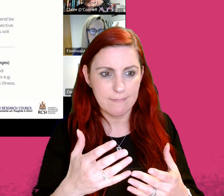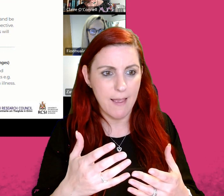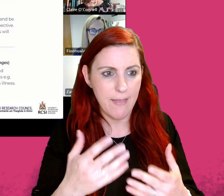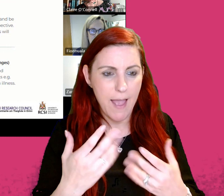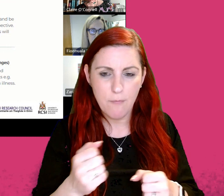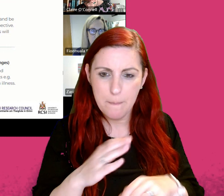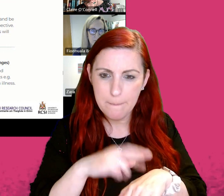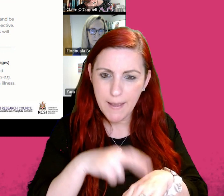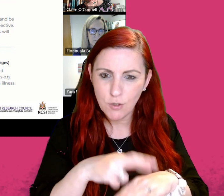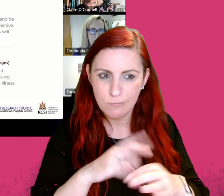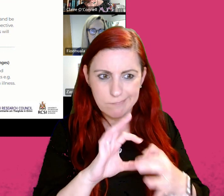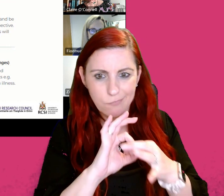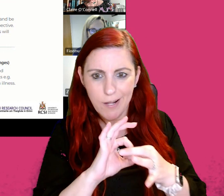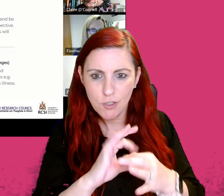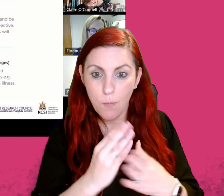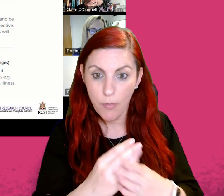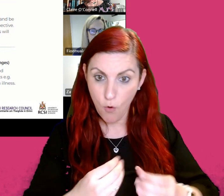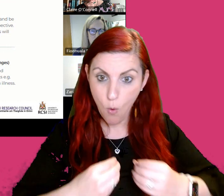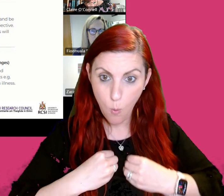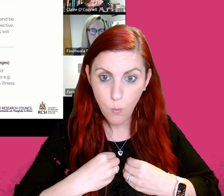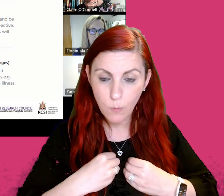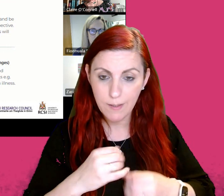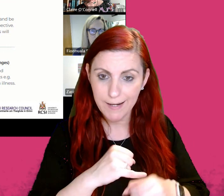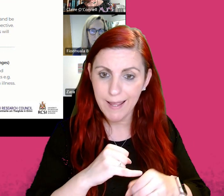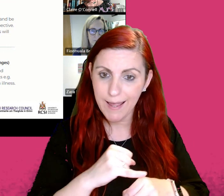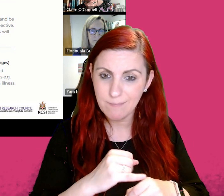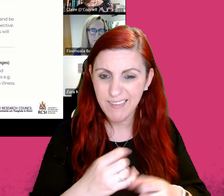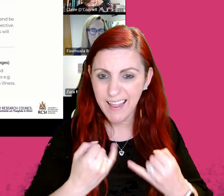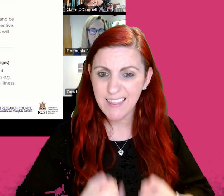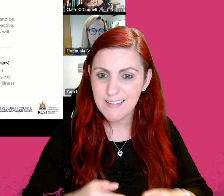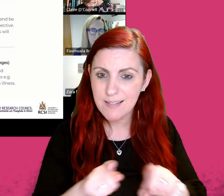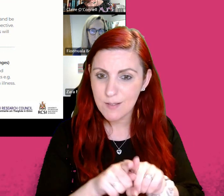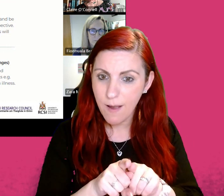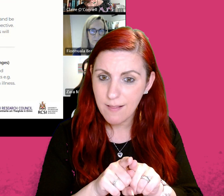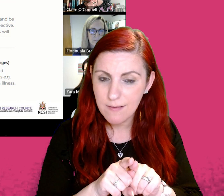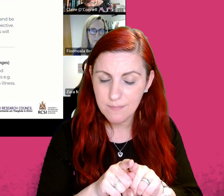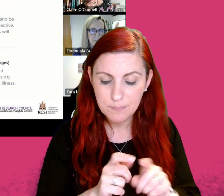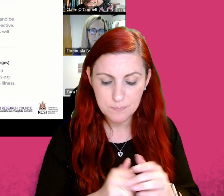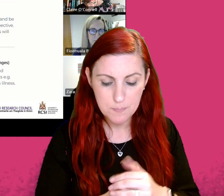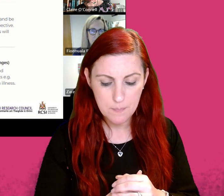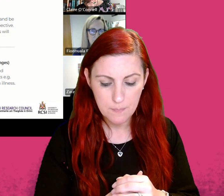with their illness um in some cases has been reported as well now just to remind you and